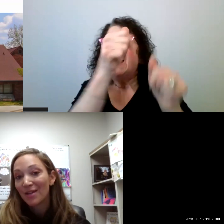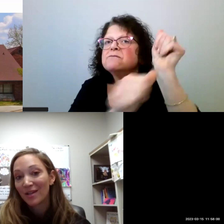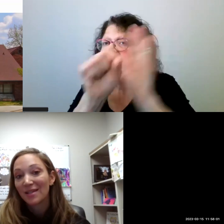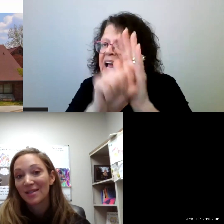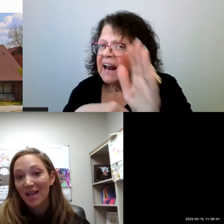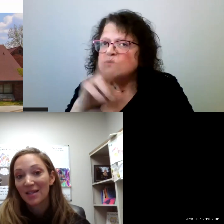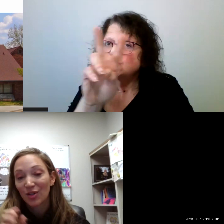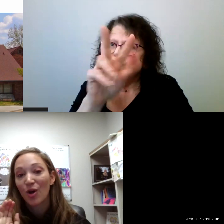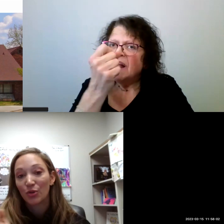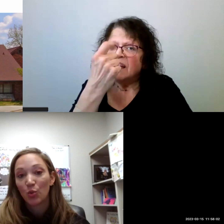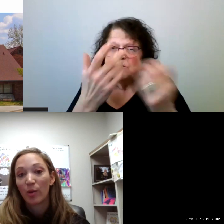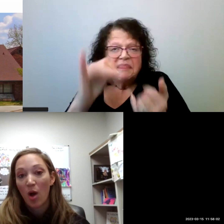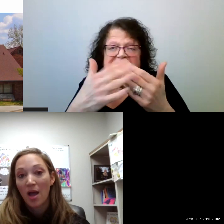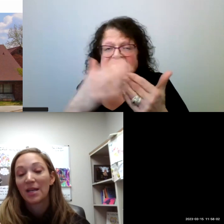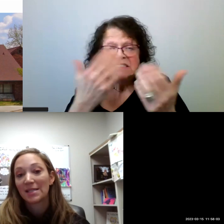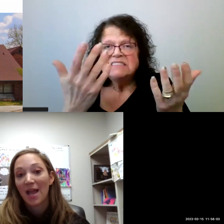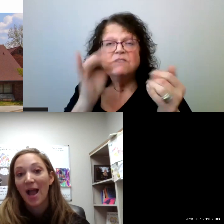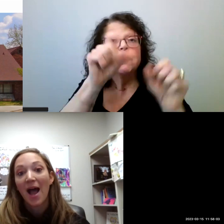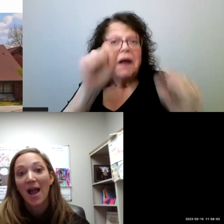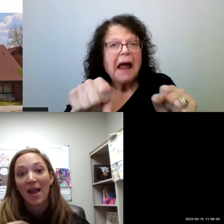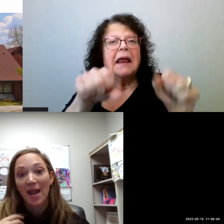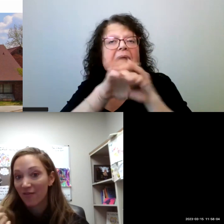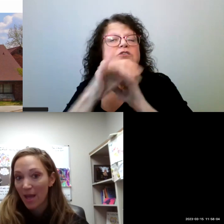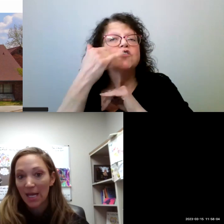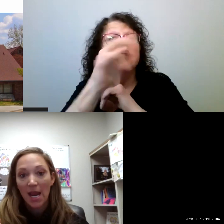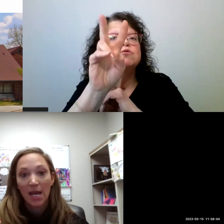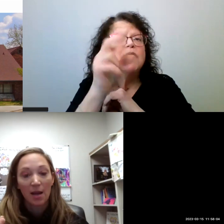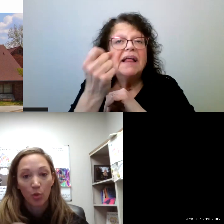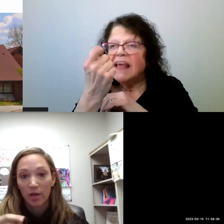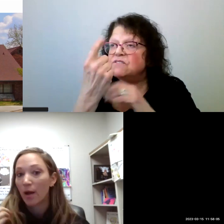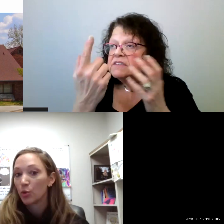be your easiest thing is to call 211 and say, I have Medicaid. I'm worried about